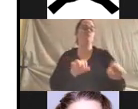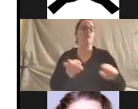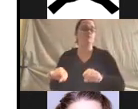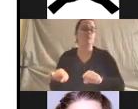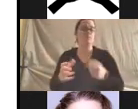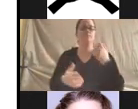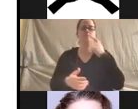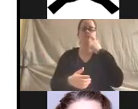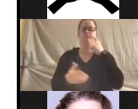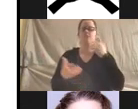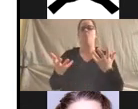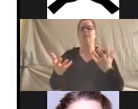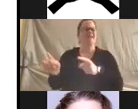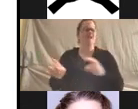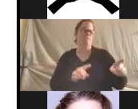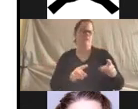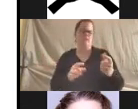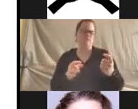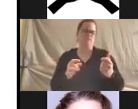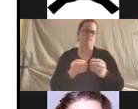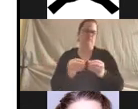and what's happening in other jurisdictions.